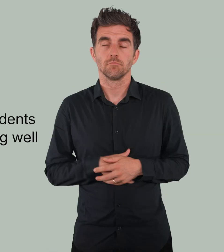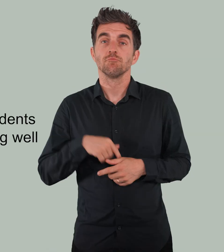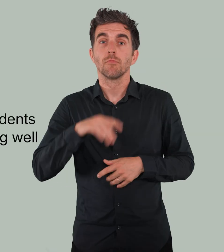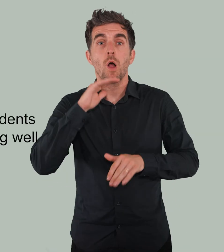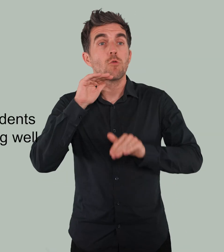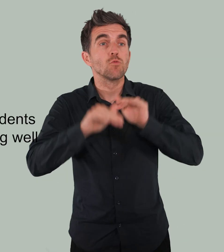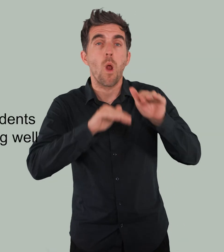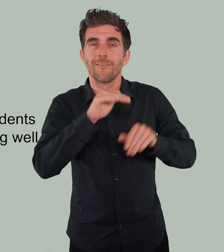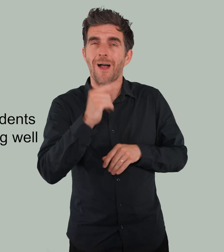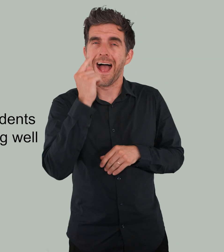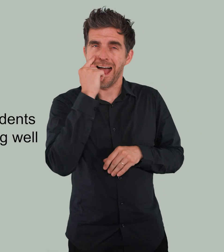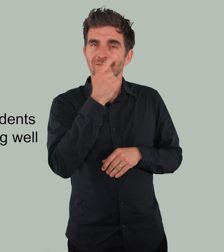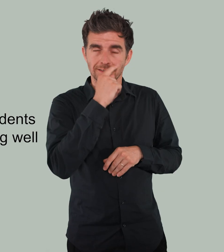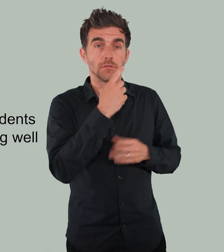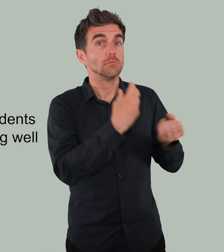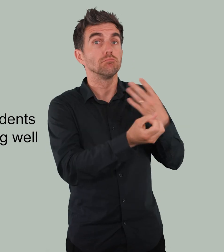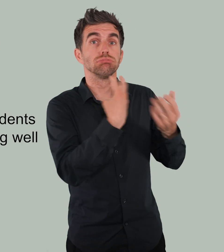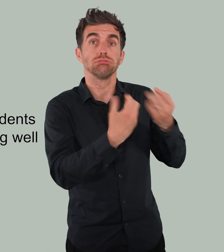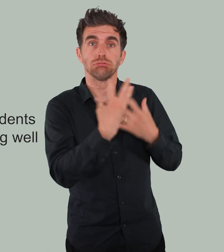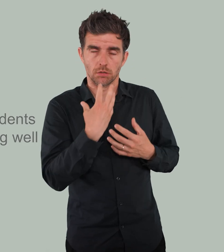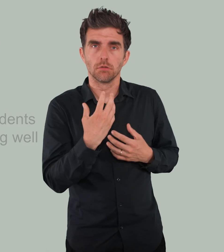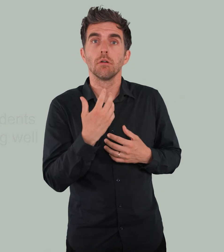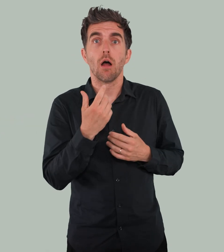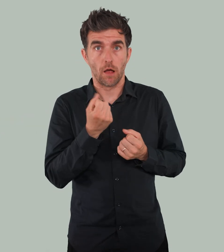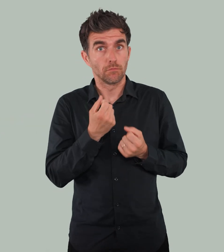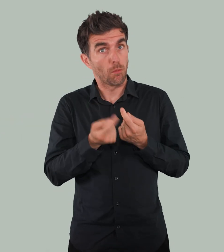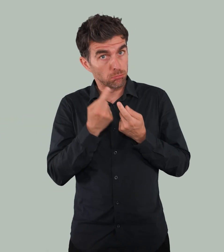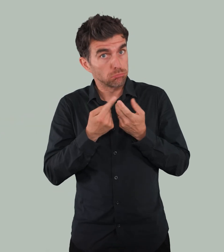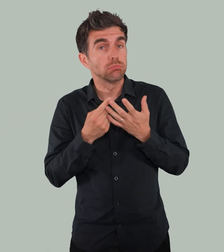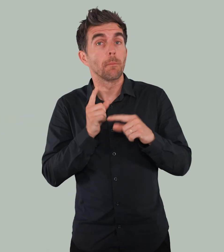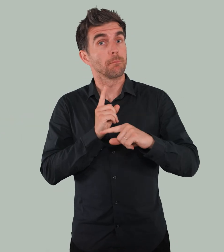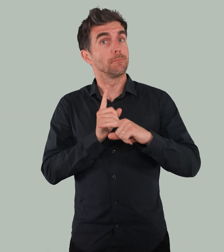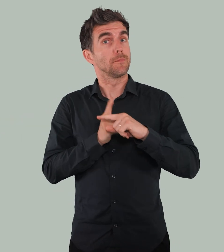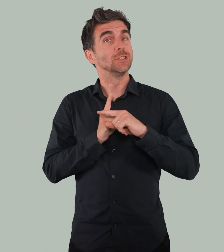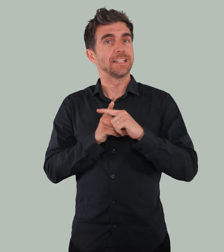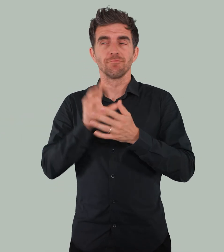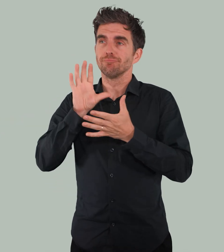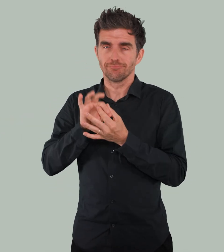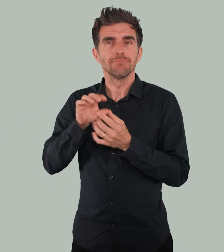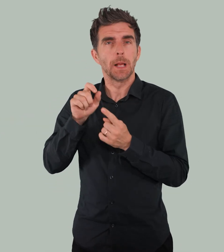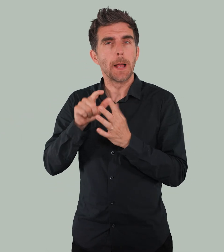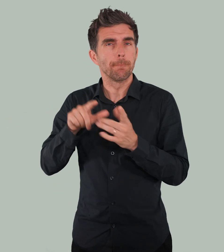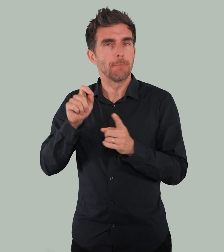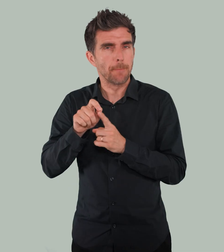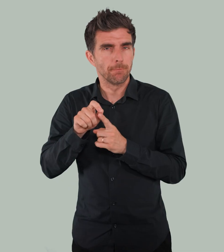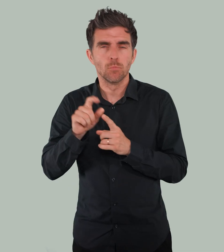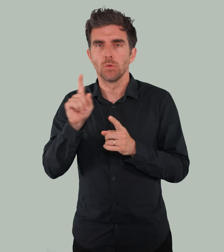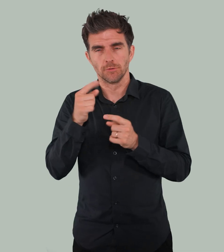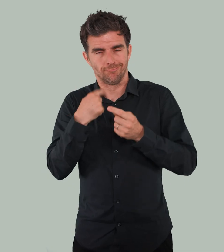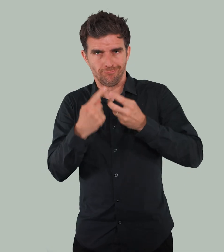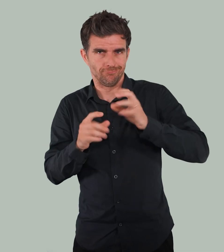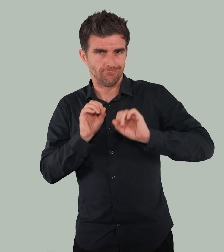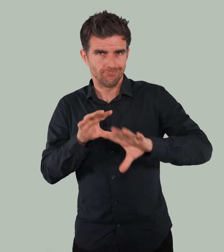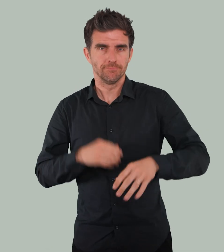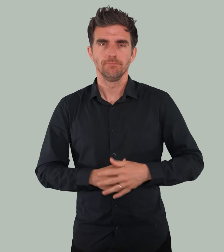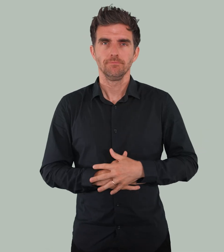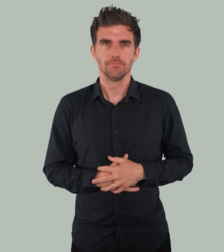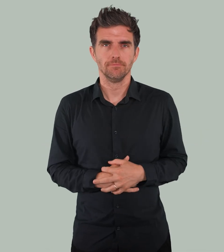24. Respondents to the Call for Evidence highlight a number of positive aspects of PIP, including: